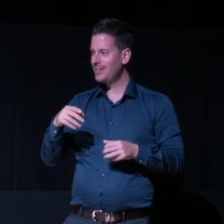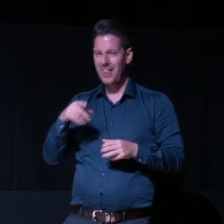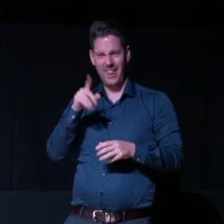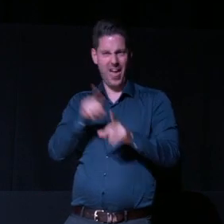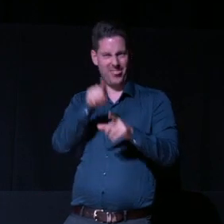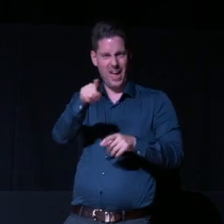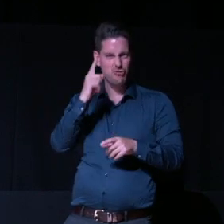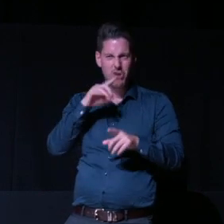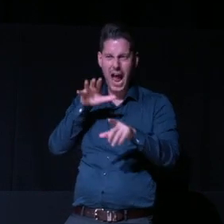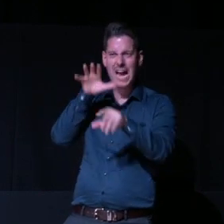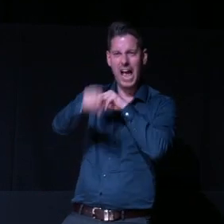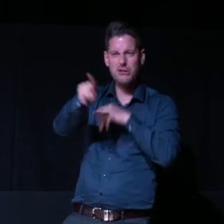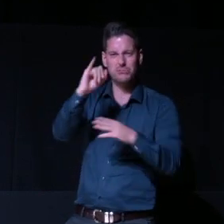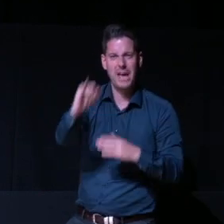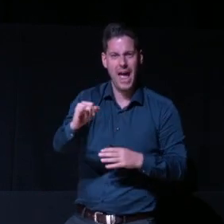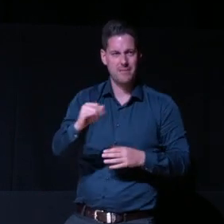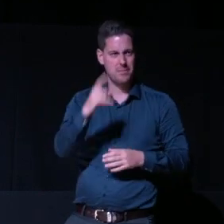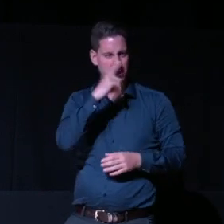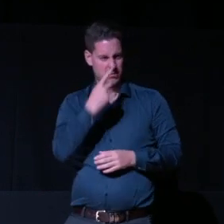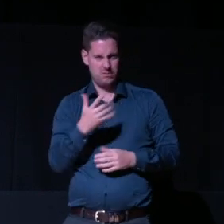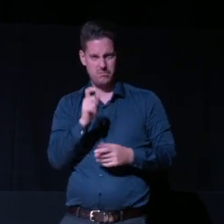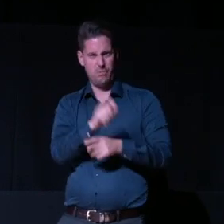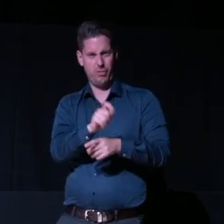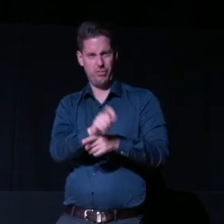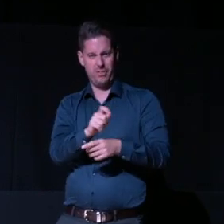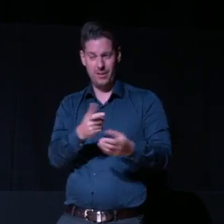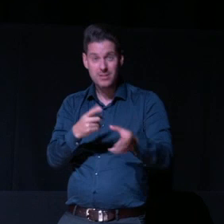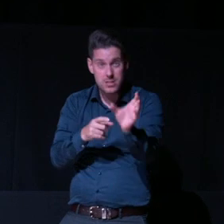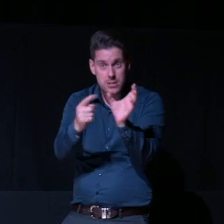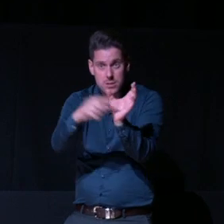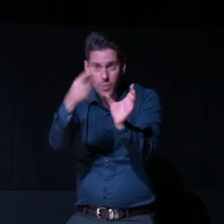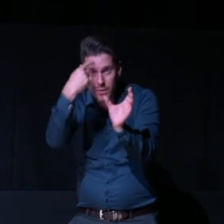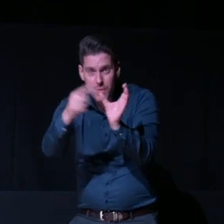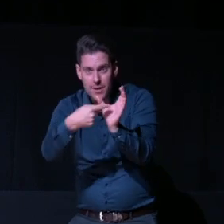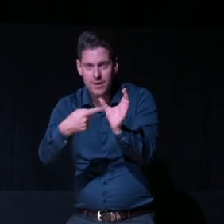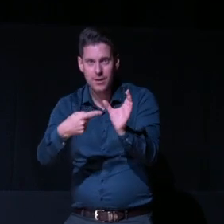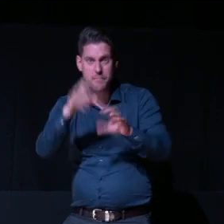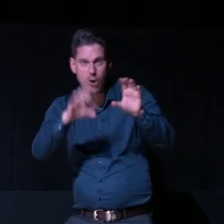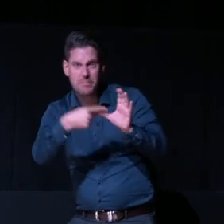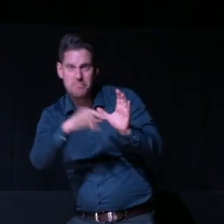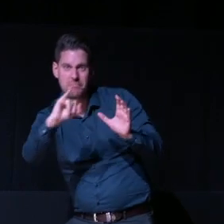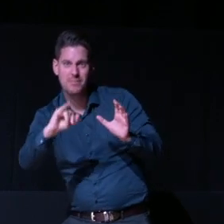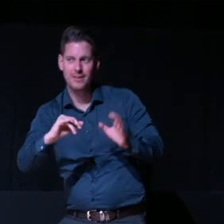moment sort of thing and no one sort of rose to it. So what she was just going up to people in the car park and going, what do you think of this bottom? Exactly, what do you think of that?